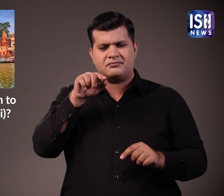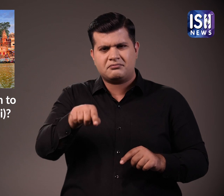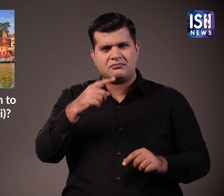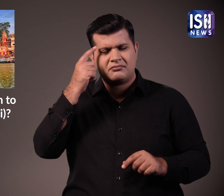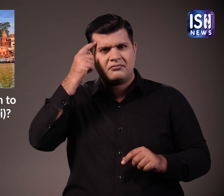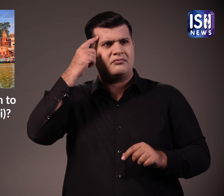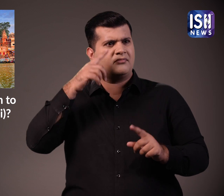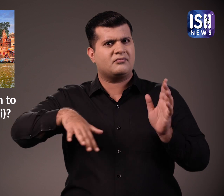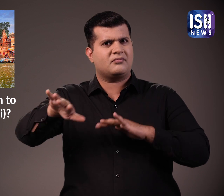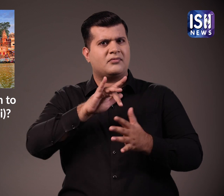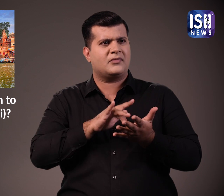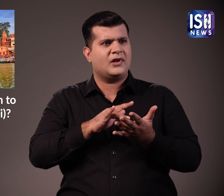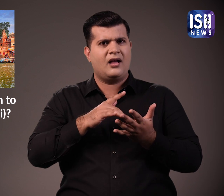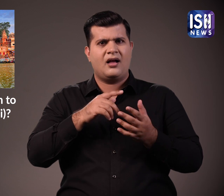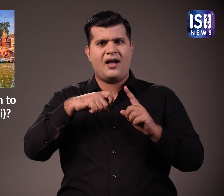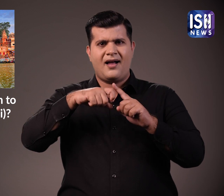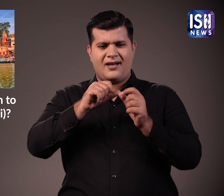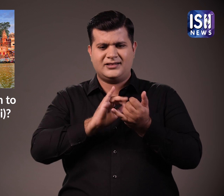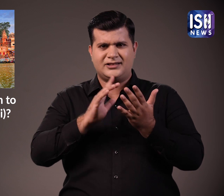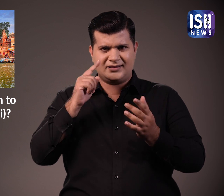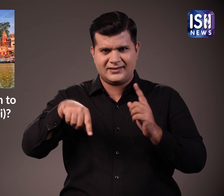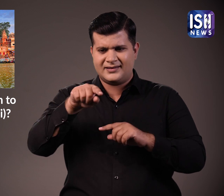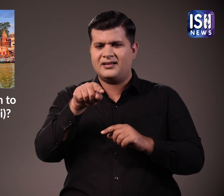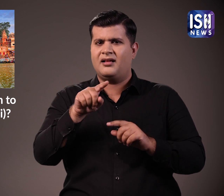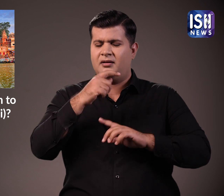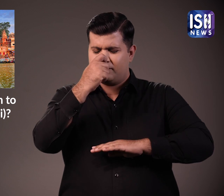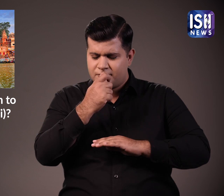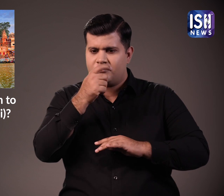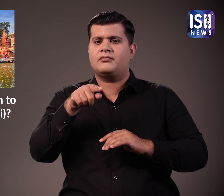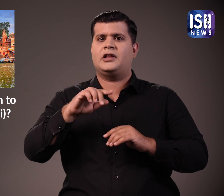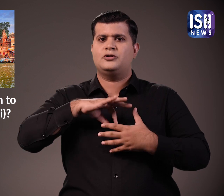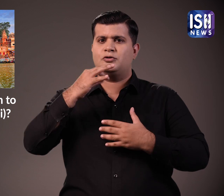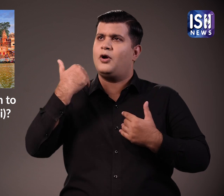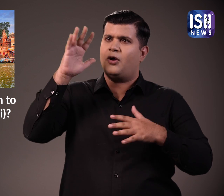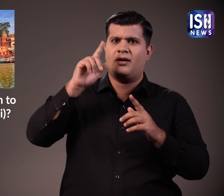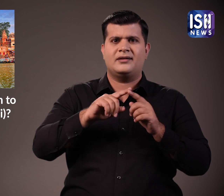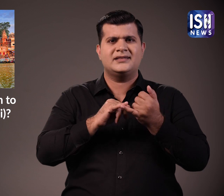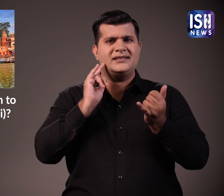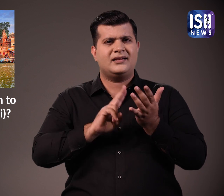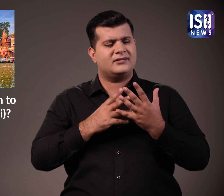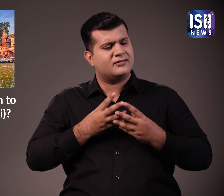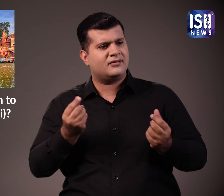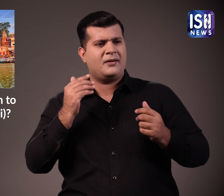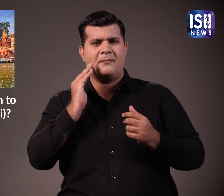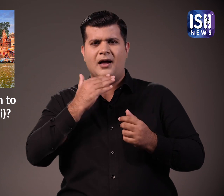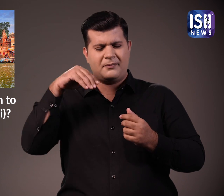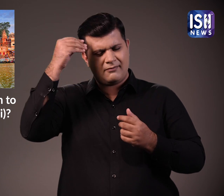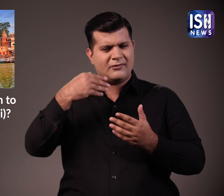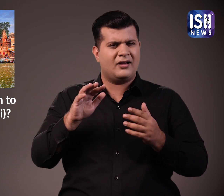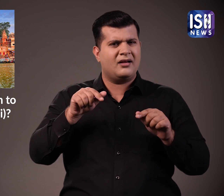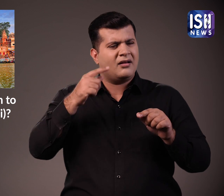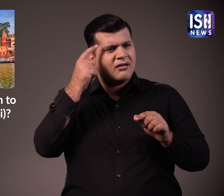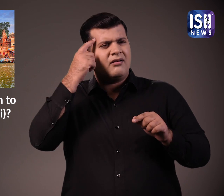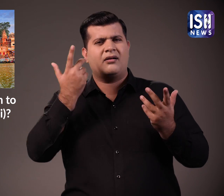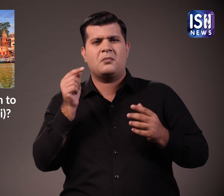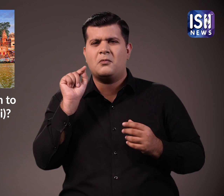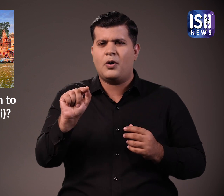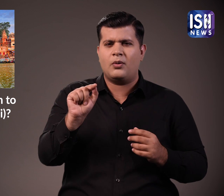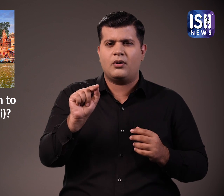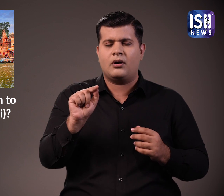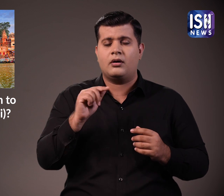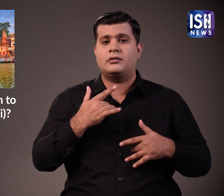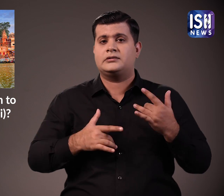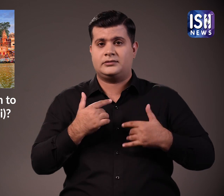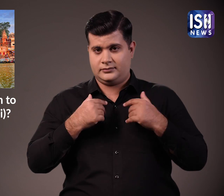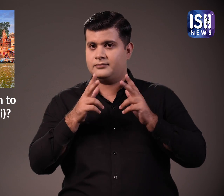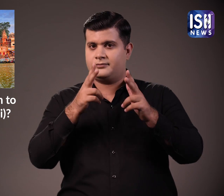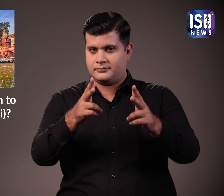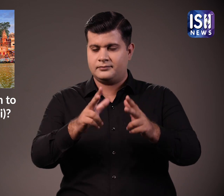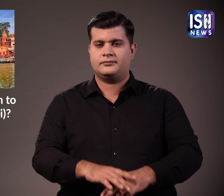There is an intriguing story behind the belief that one is liberated of all sins and forgiven upon taking a dip in Kashi.